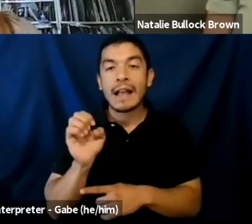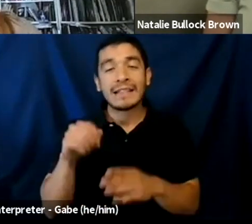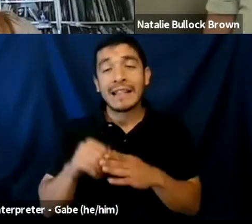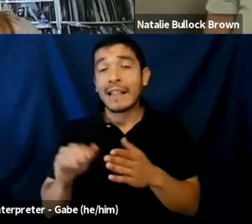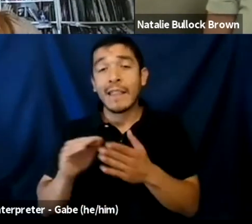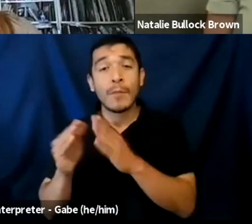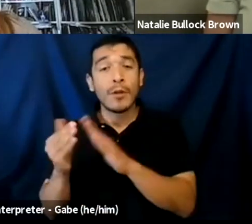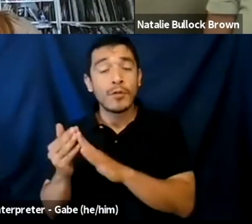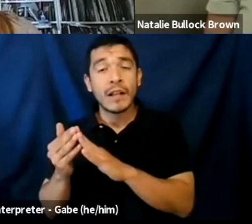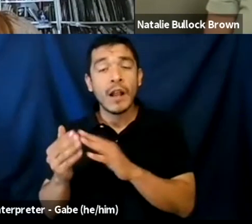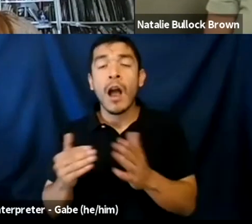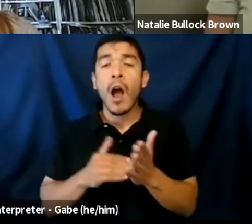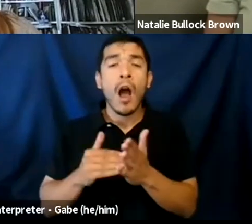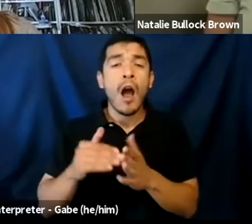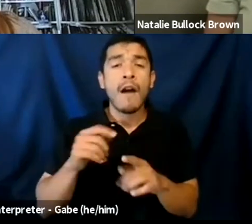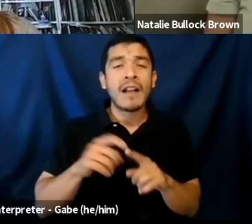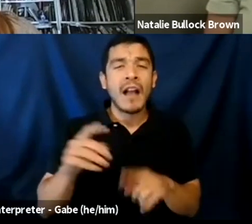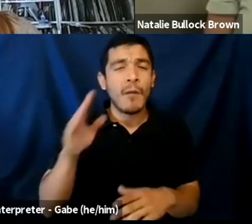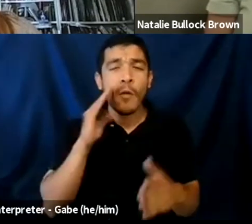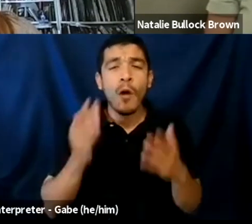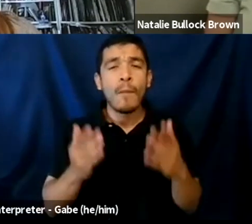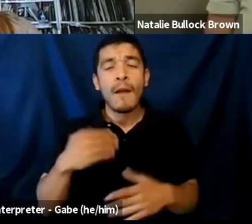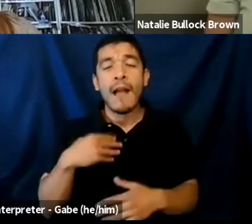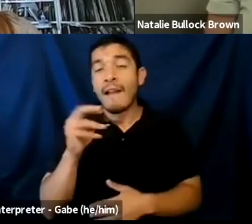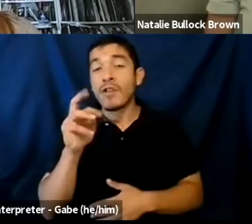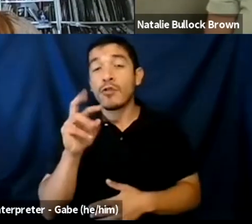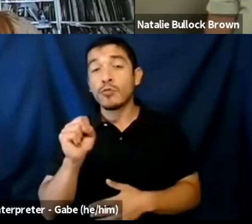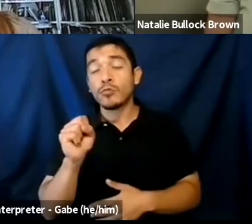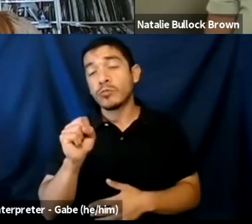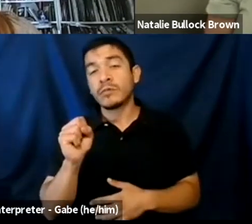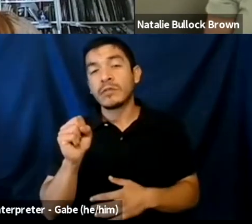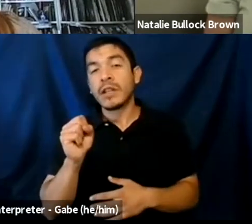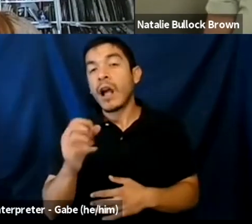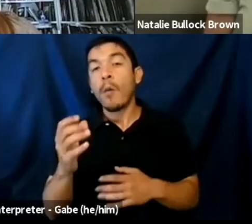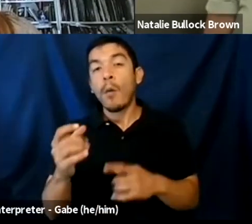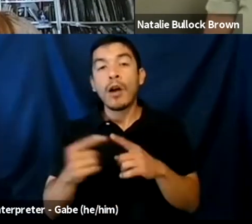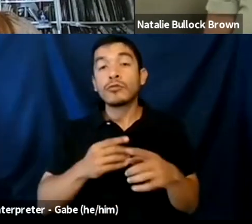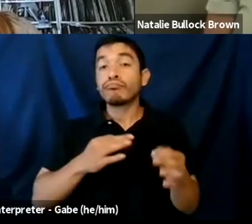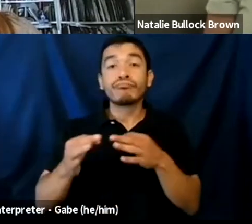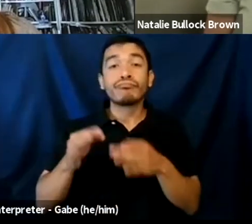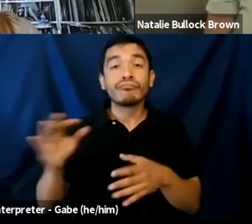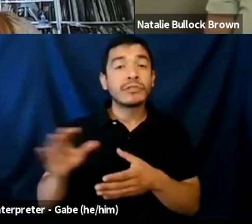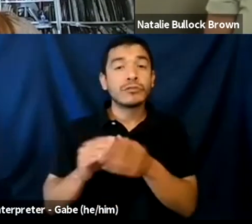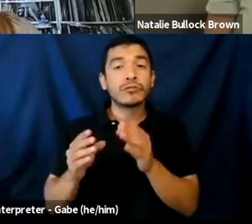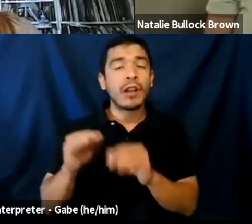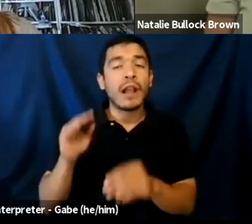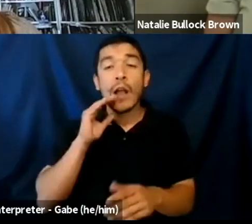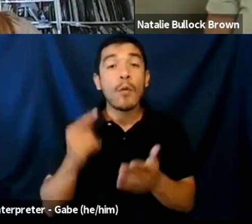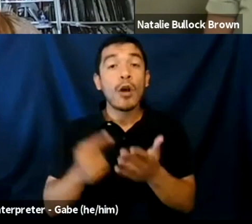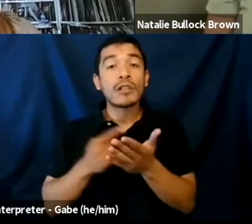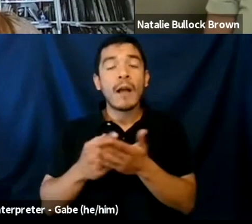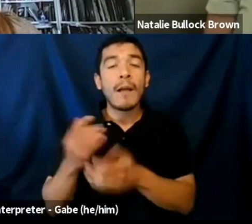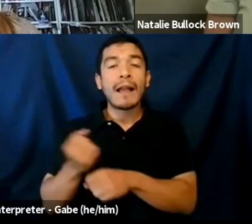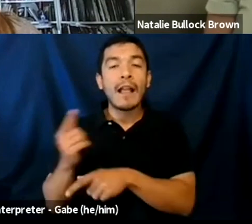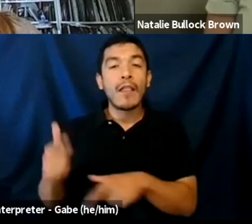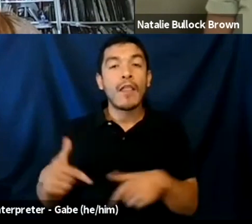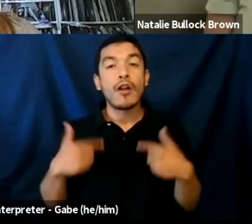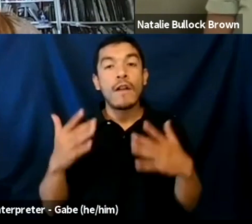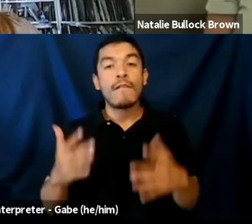Oftentimes, there might be news outlets that want to cover these stories and we'll sometimes get those survivors or victims coming to us.